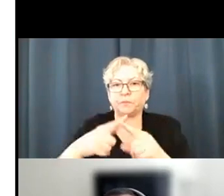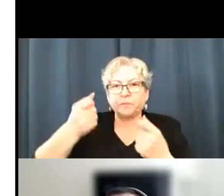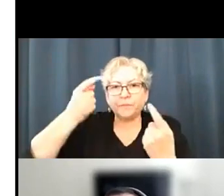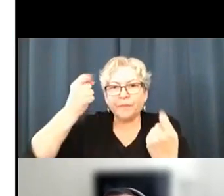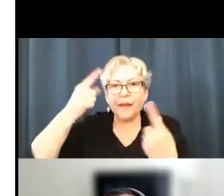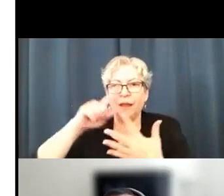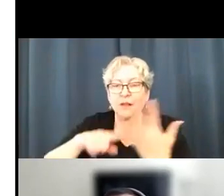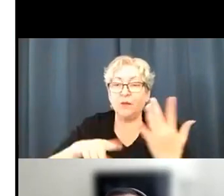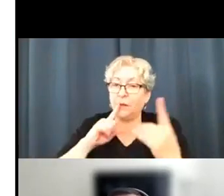It is complex.